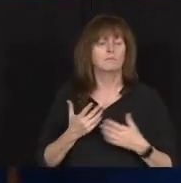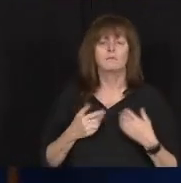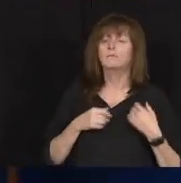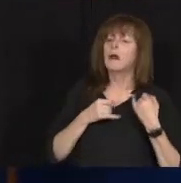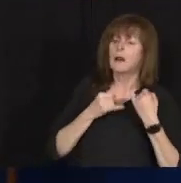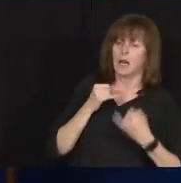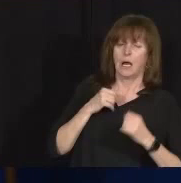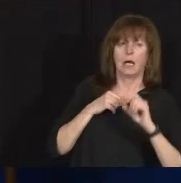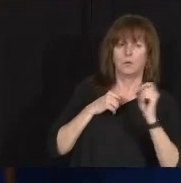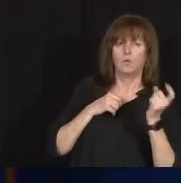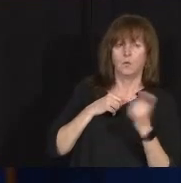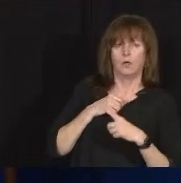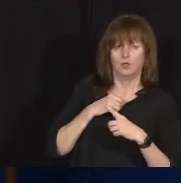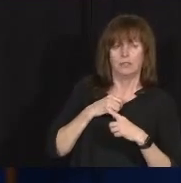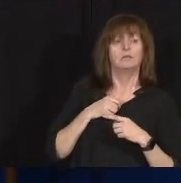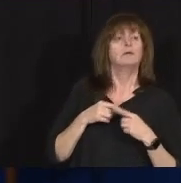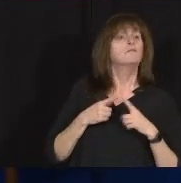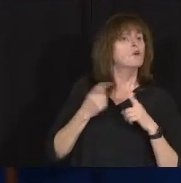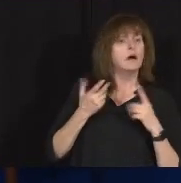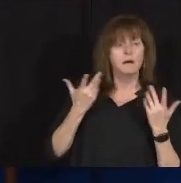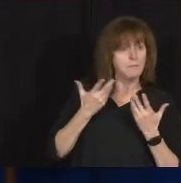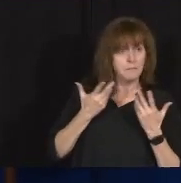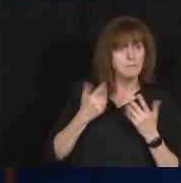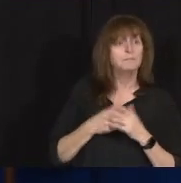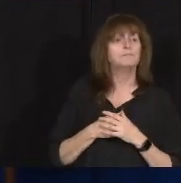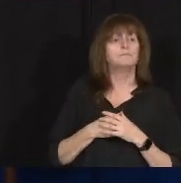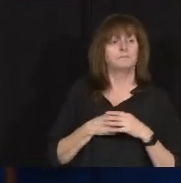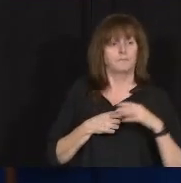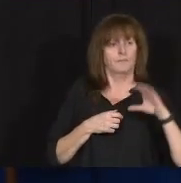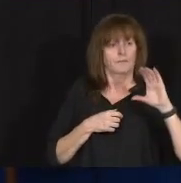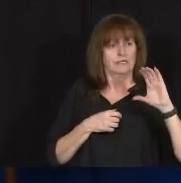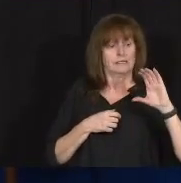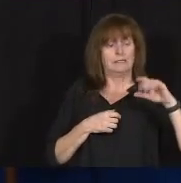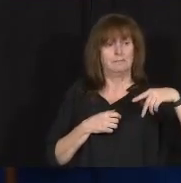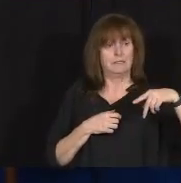last question. The last question Christina -- CP24